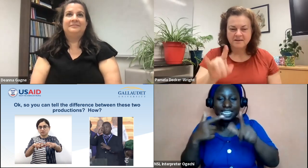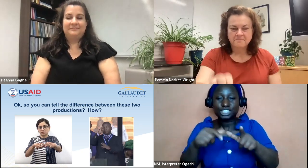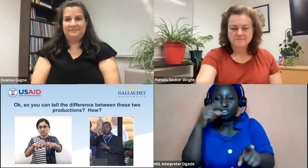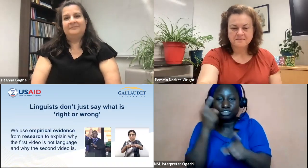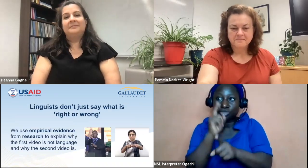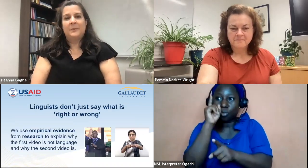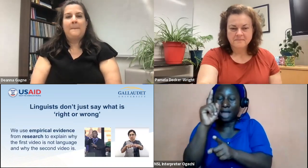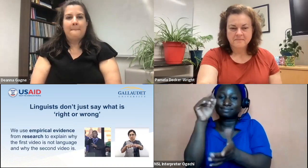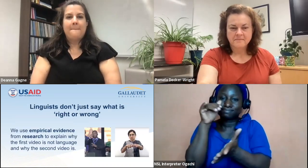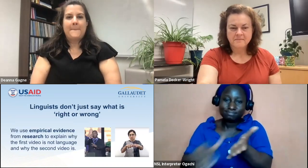right next slide, please.